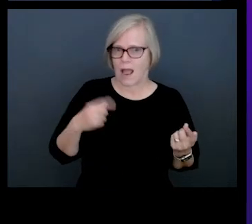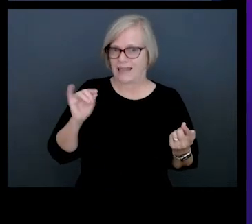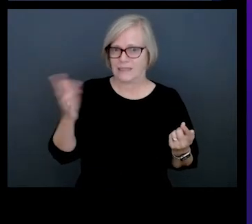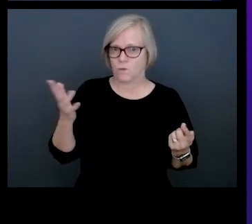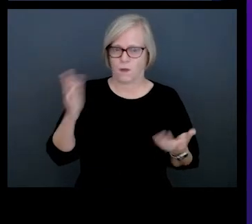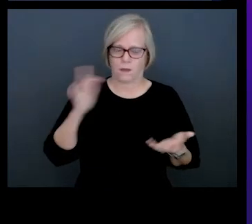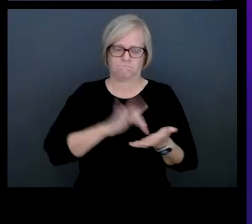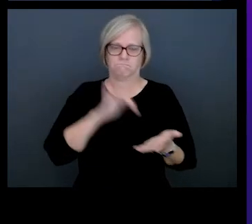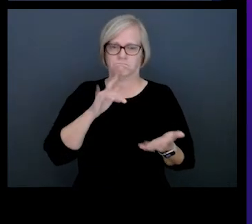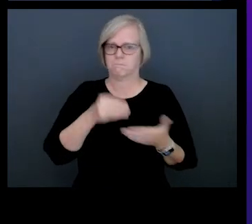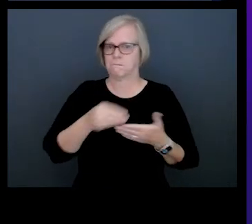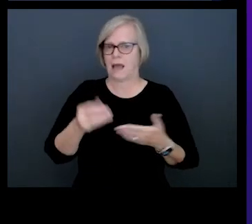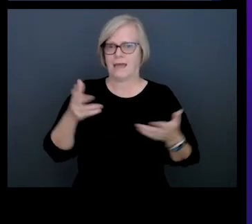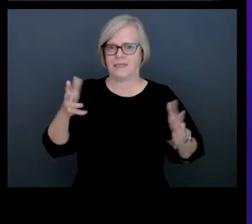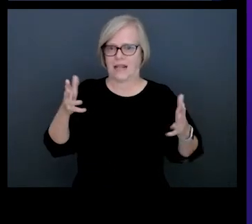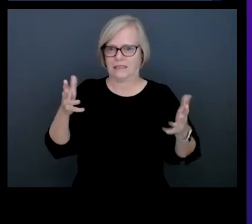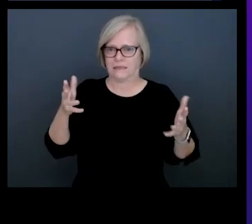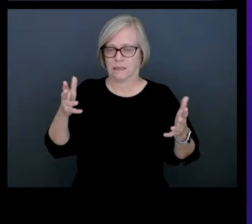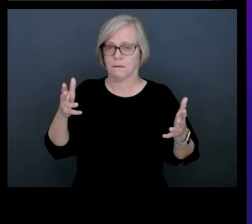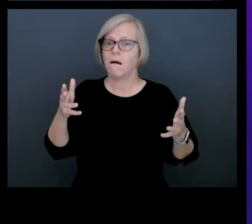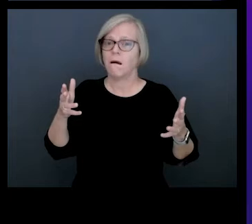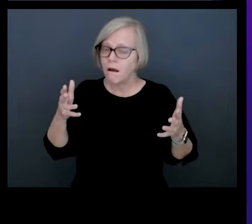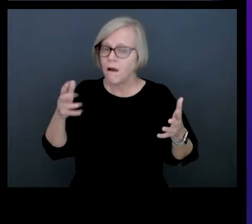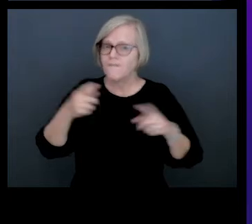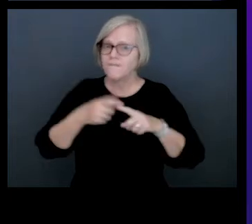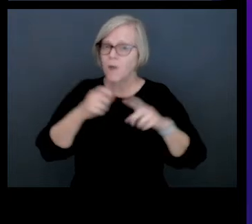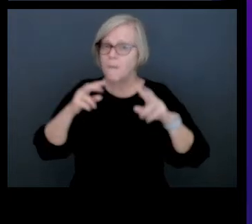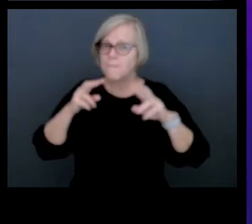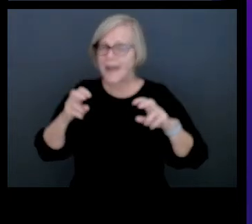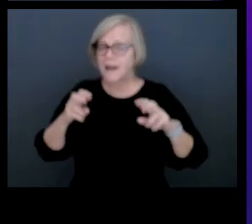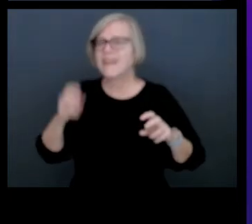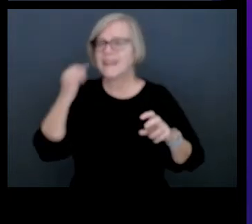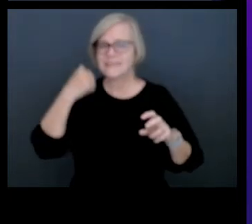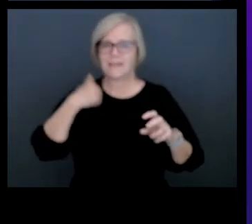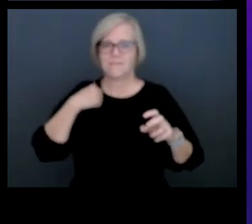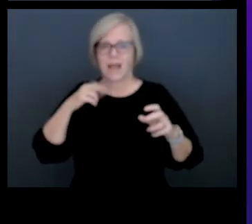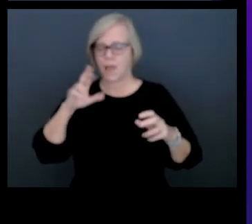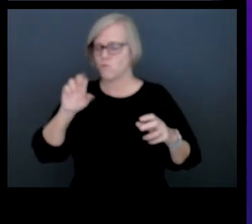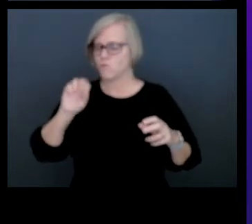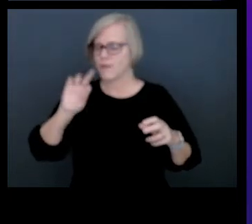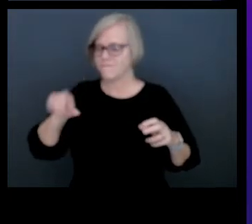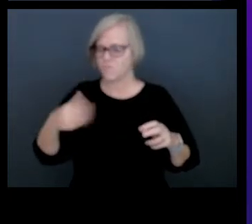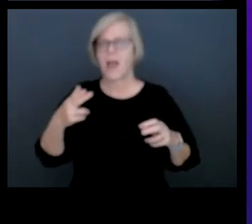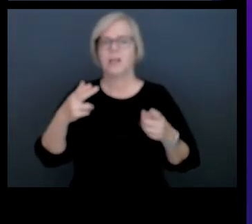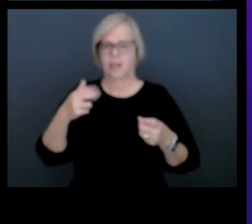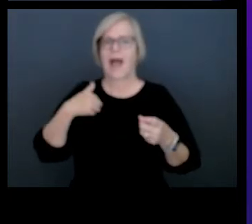From an analytical perspective, if I refresh, you can see that I do have an order in my DynamoDB table.